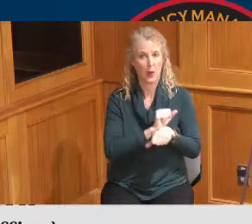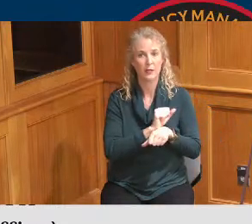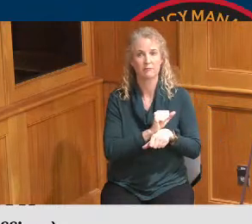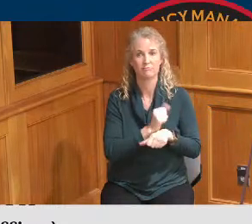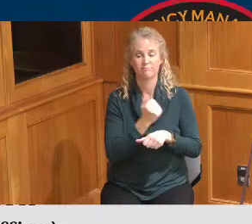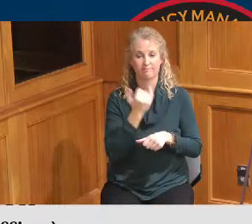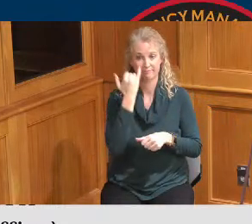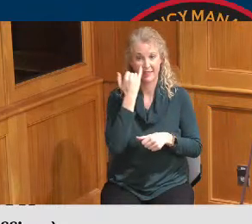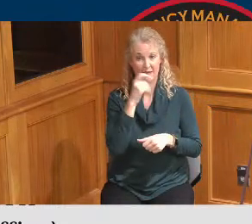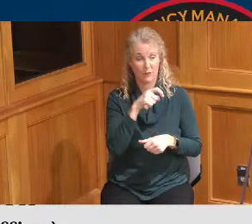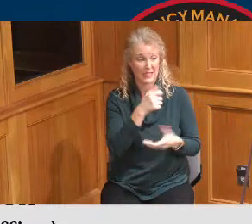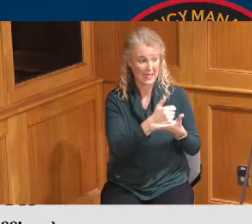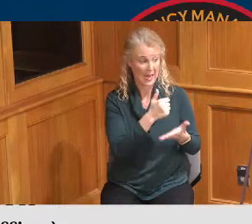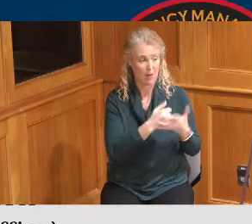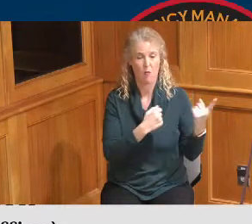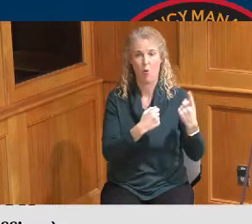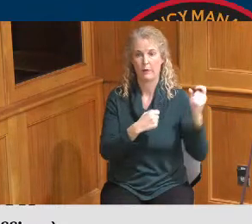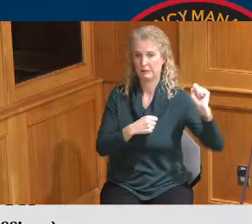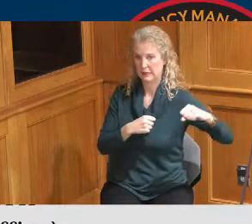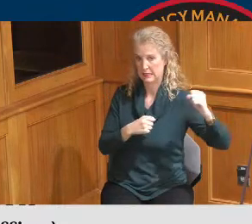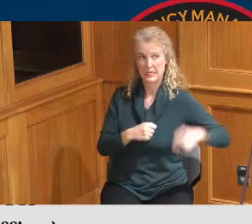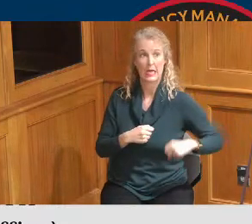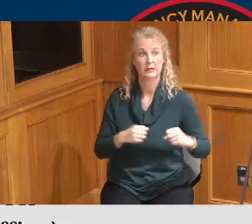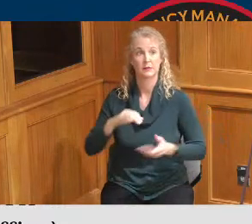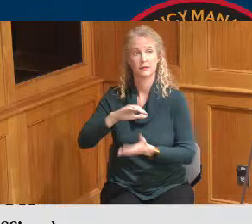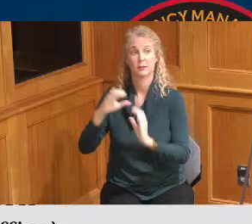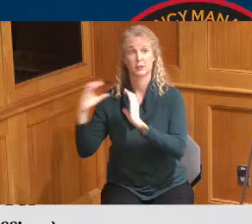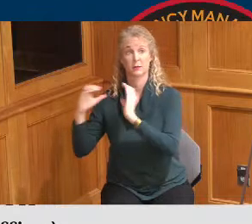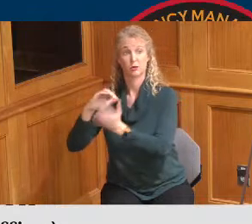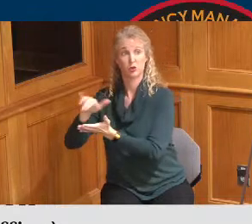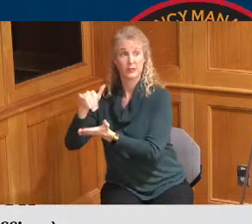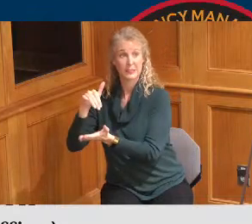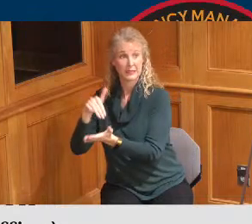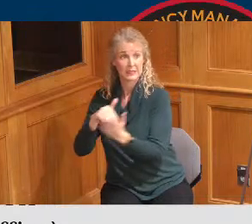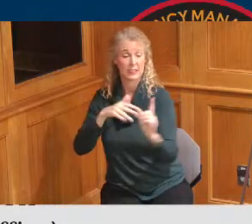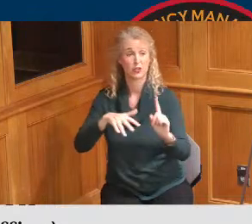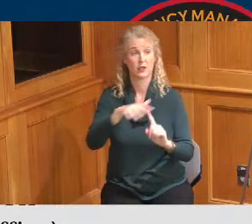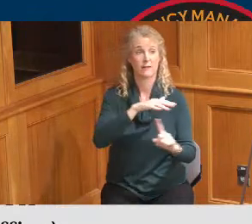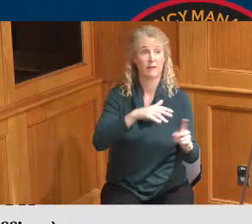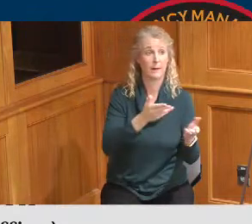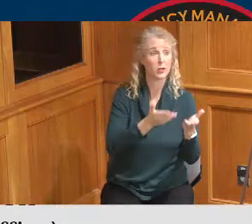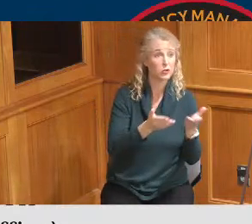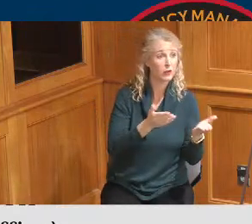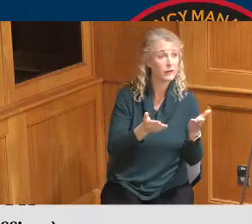for help we have the Hamilton County Communication Center Environmental Services and when we say